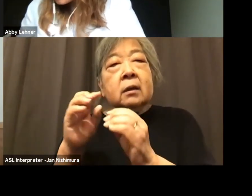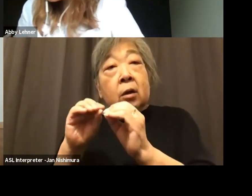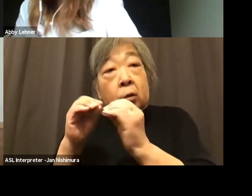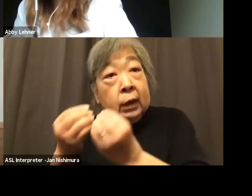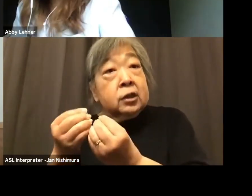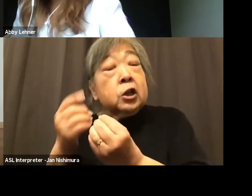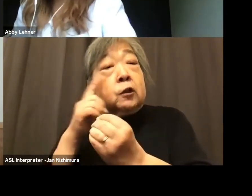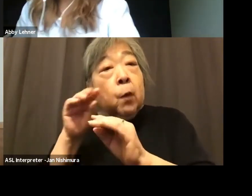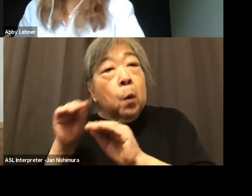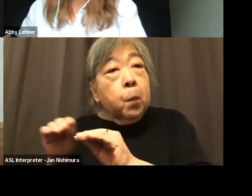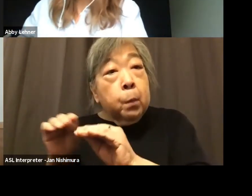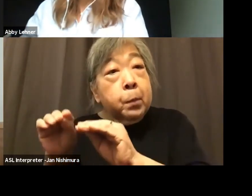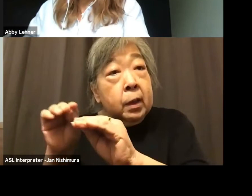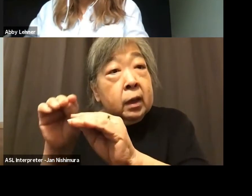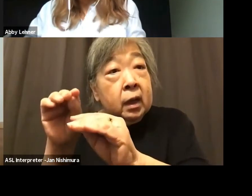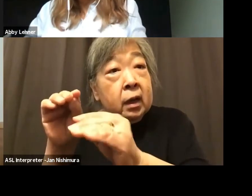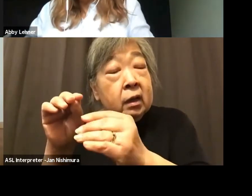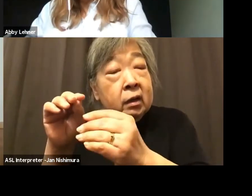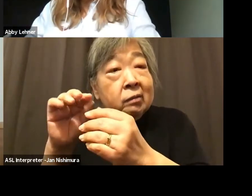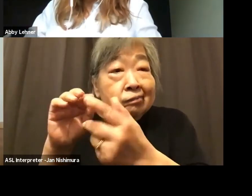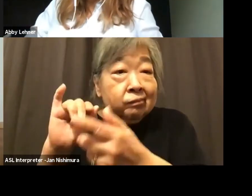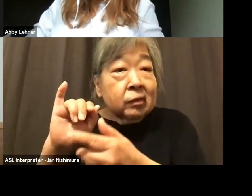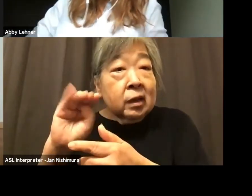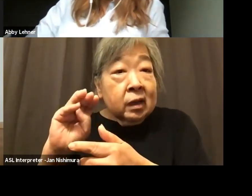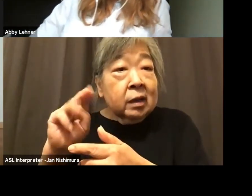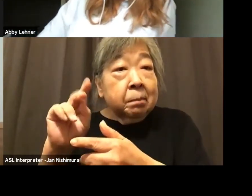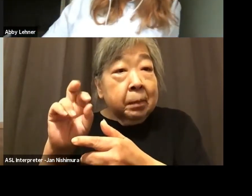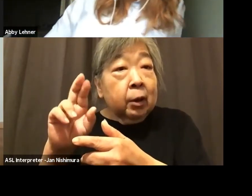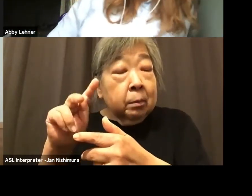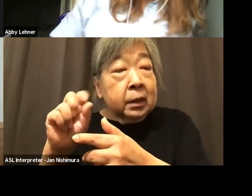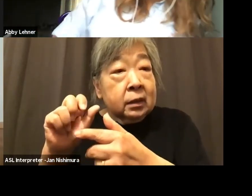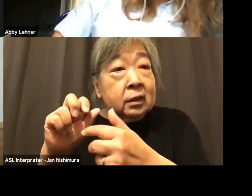and these organizations can provide services to you as well.